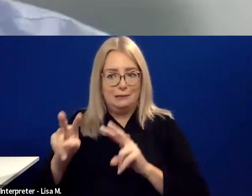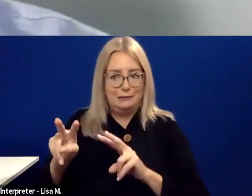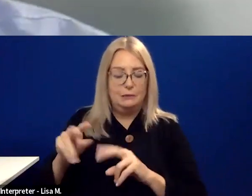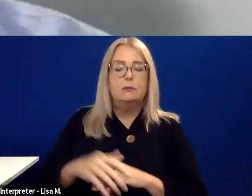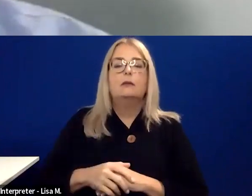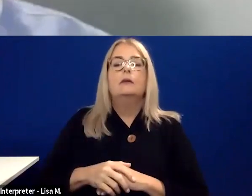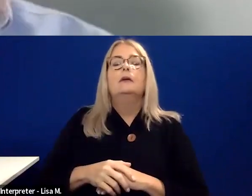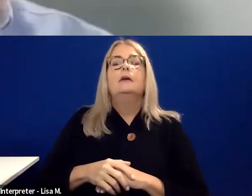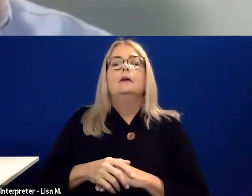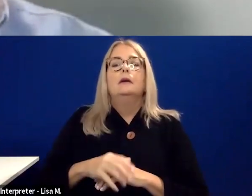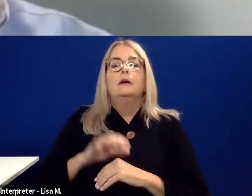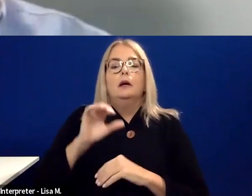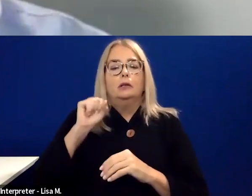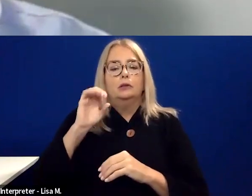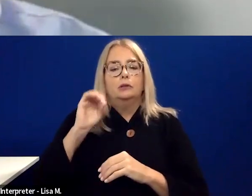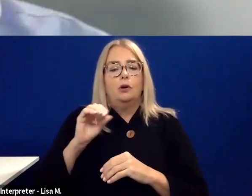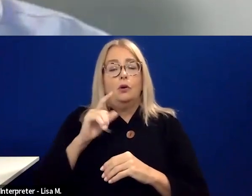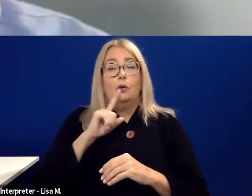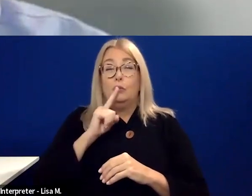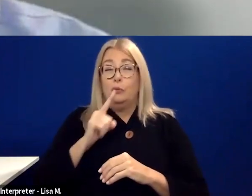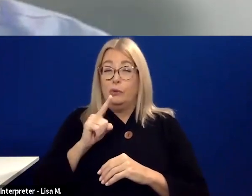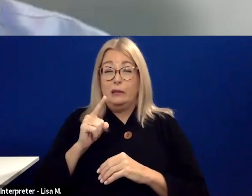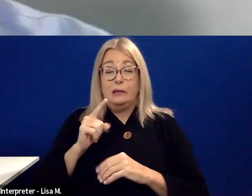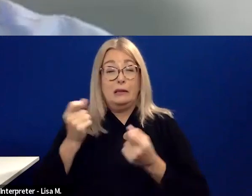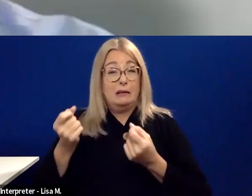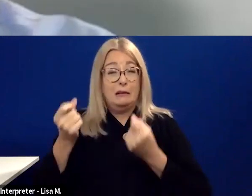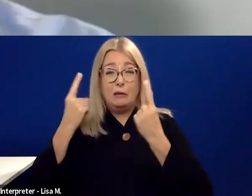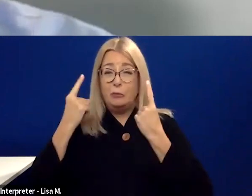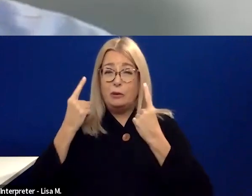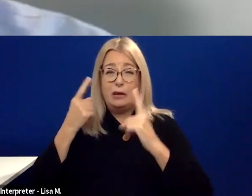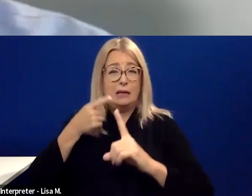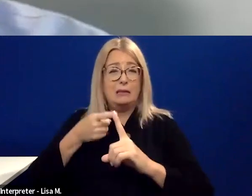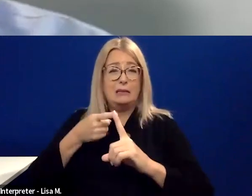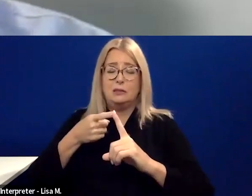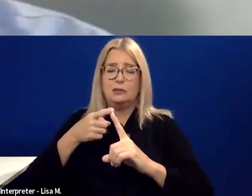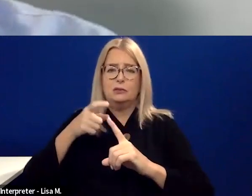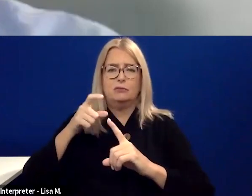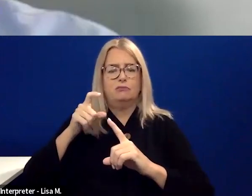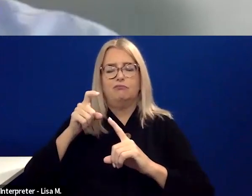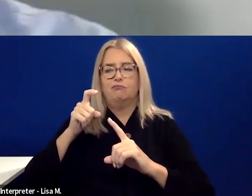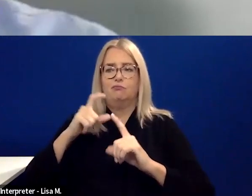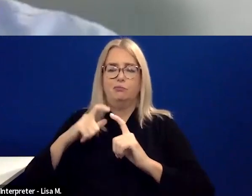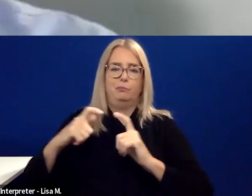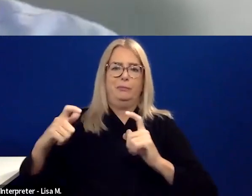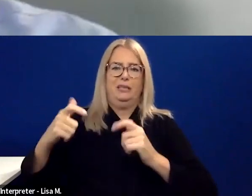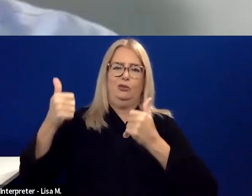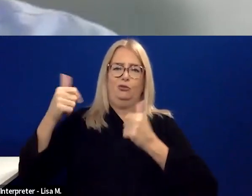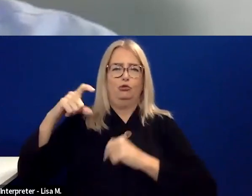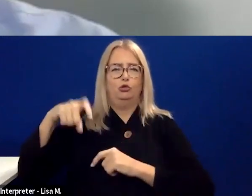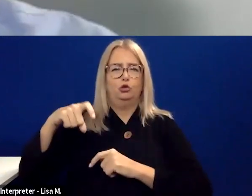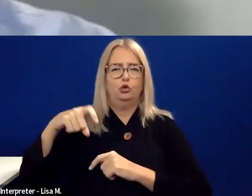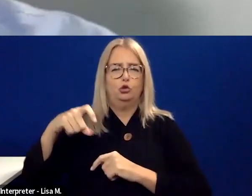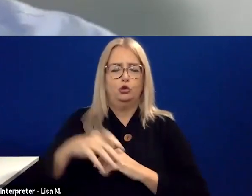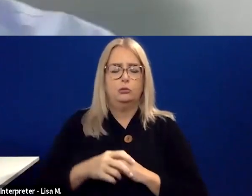those other components of language in terms of its complexity and its malleability now we know that's